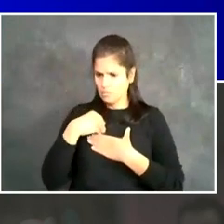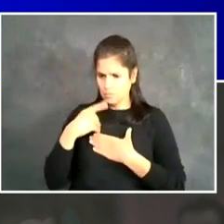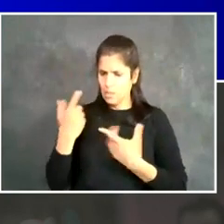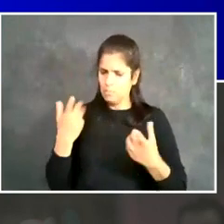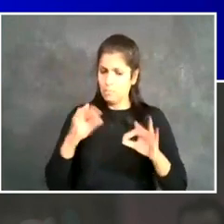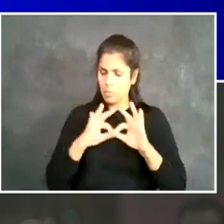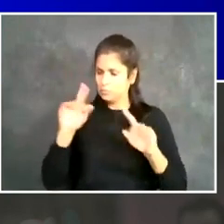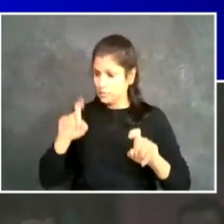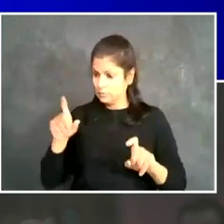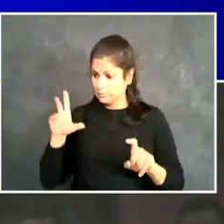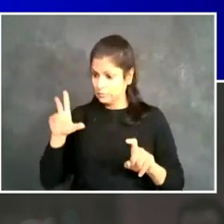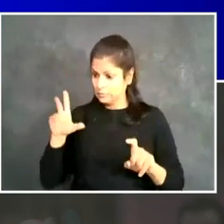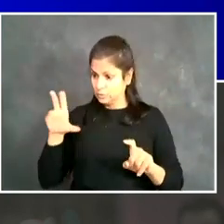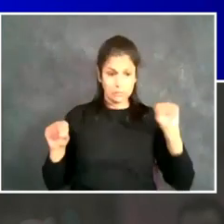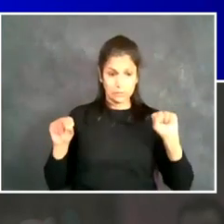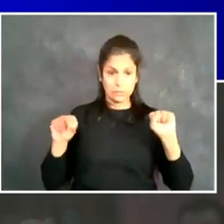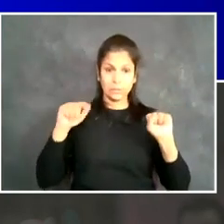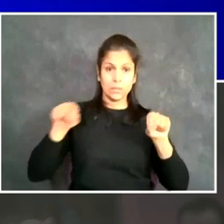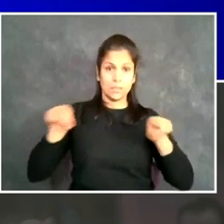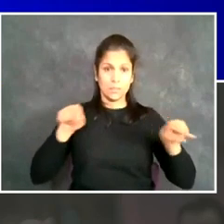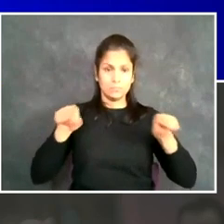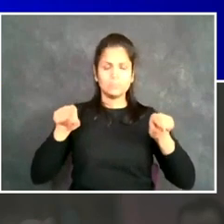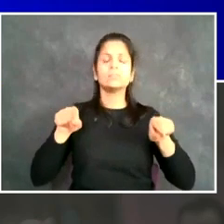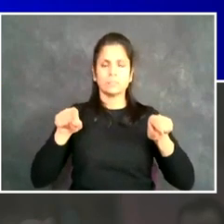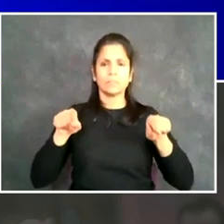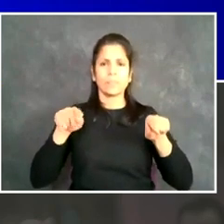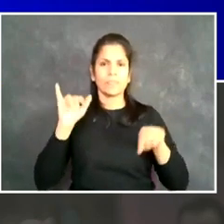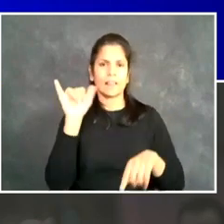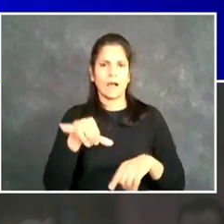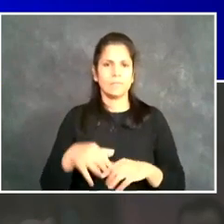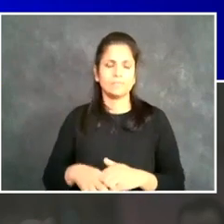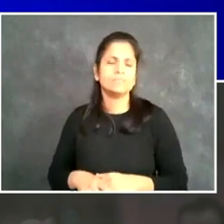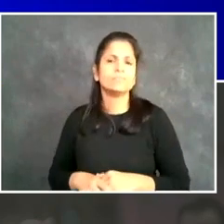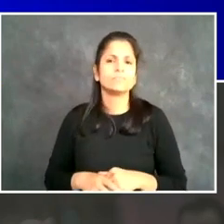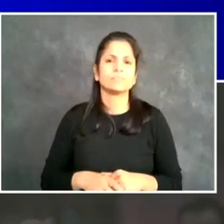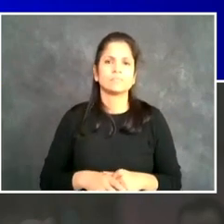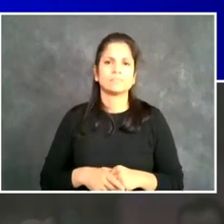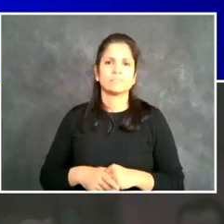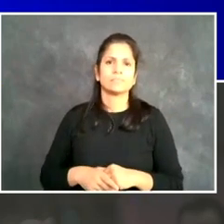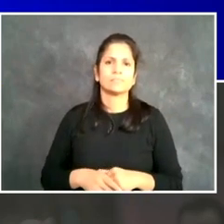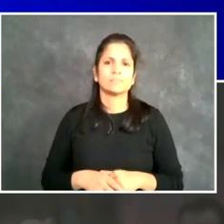OUR HEALTHCARE WORKERS AND FIRST RESPONDERS WHO ARE DEALING WITH FOLKS WHO MIGHT BE